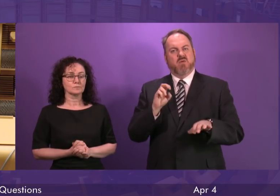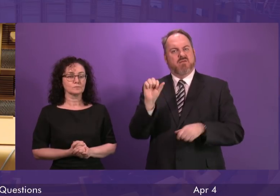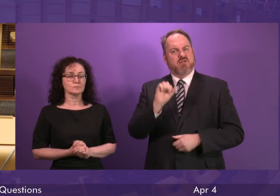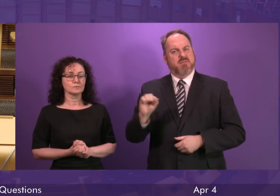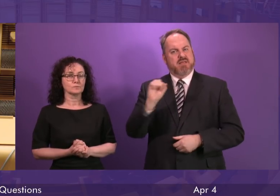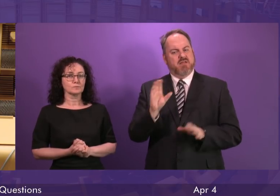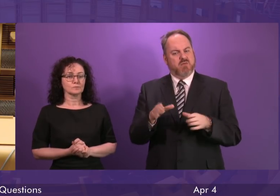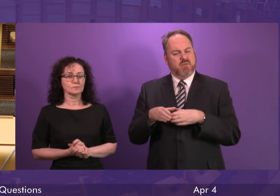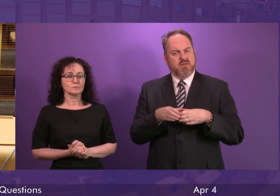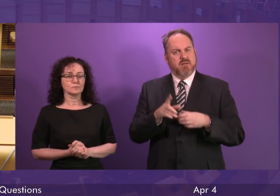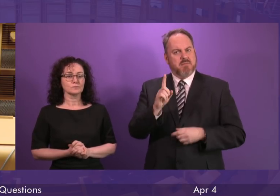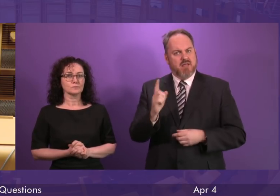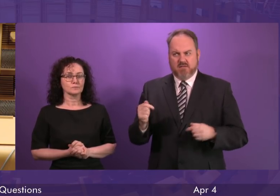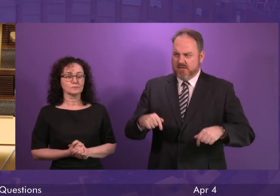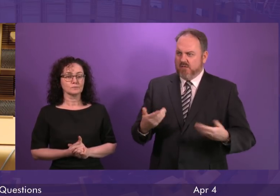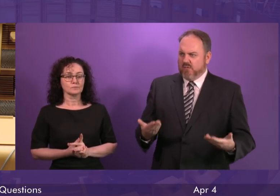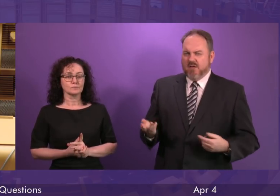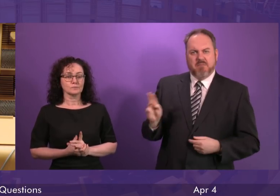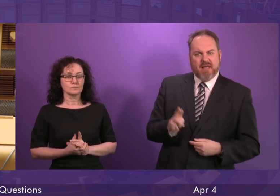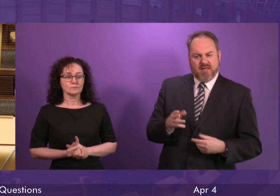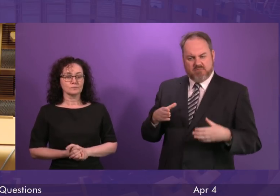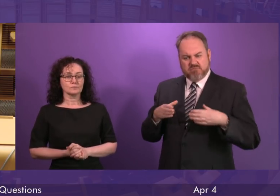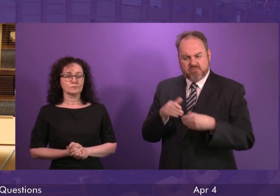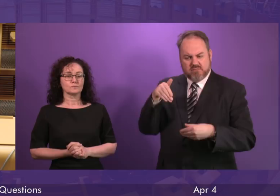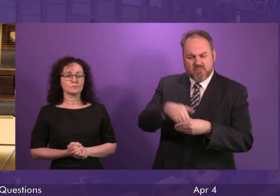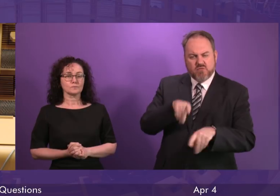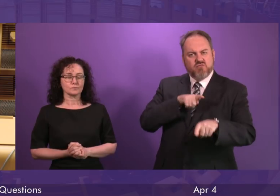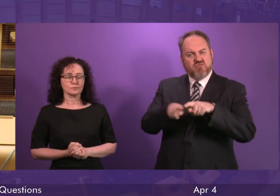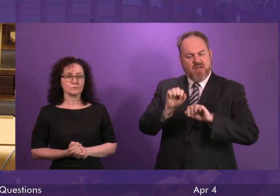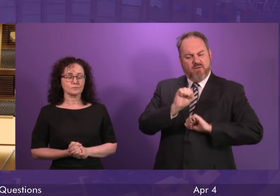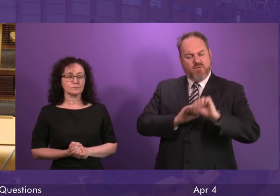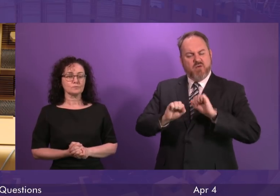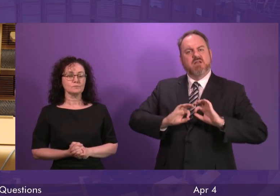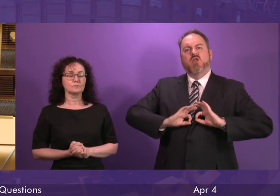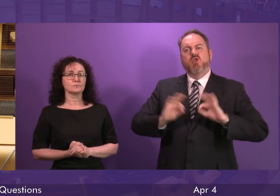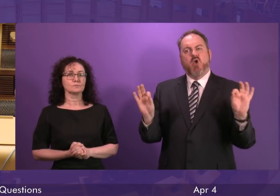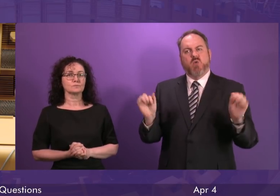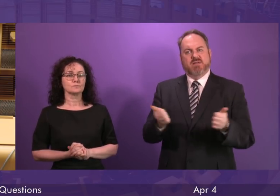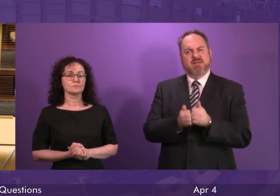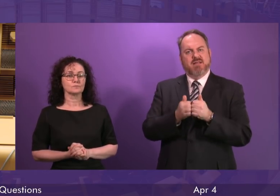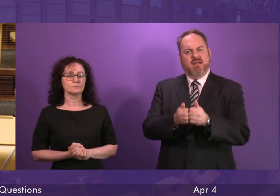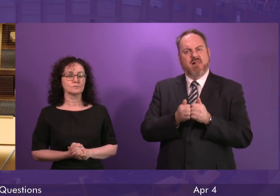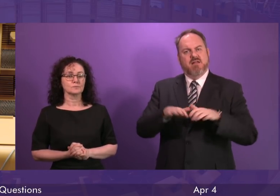to discussions, in good faith, to make concerted efforts to avoid that. However, there is no